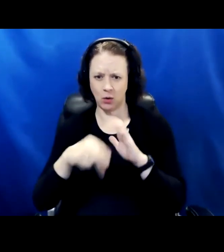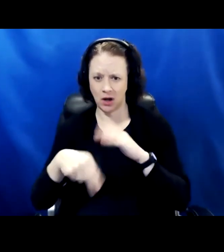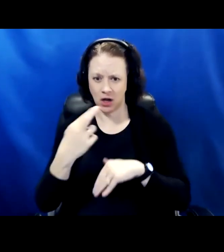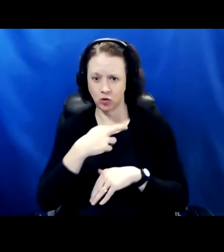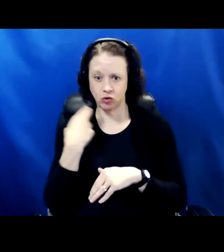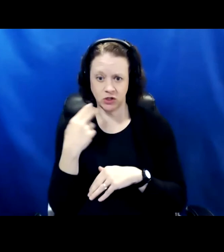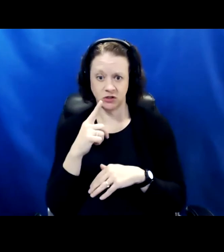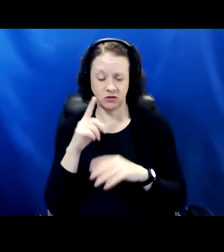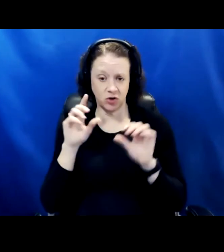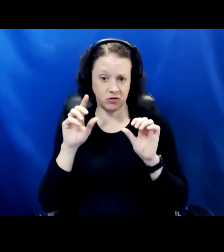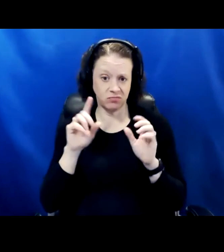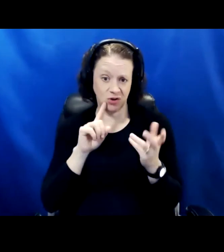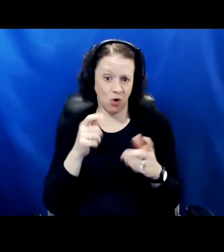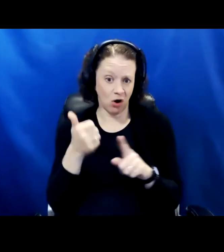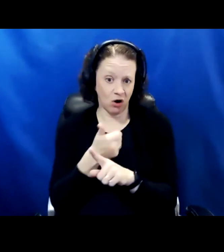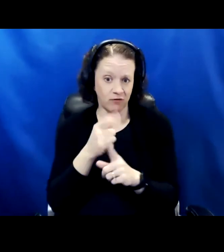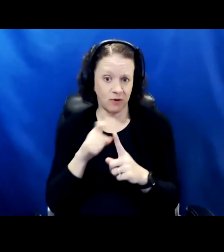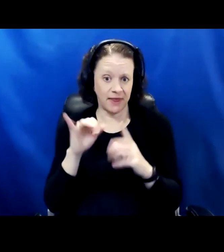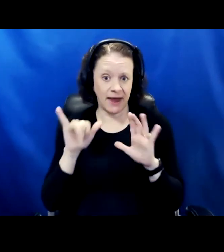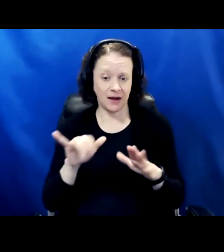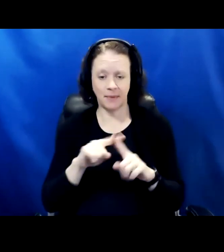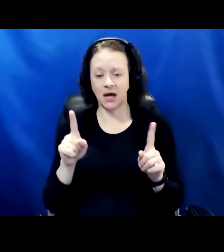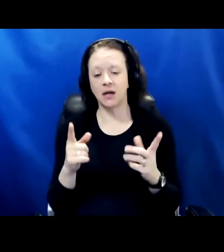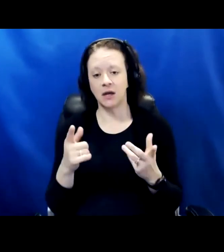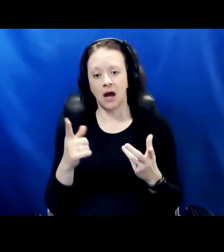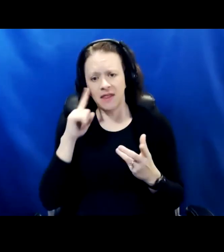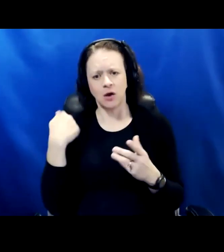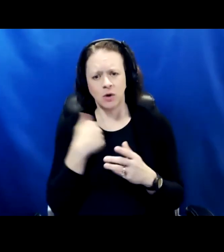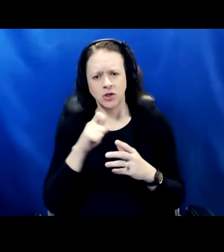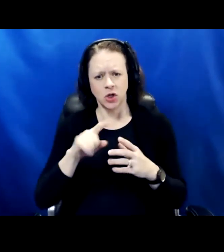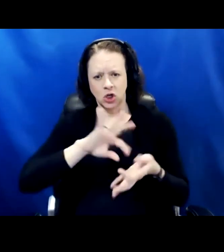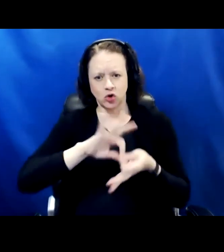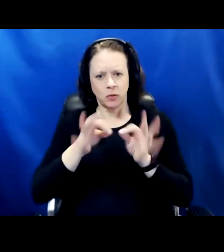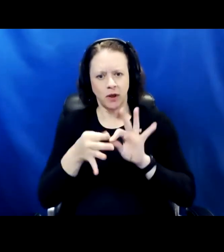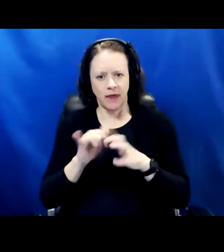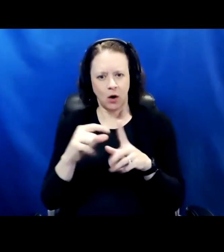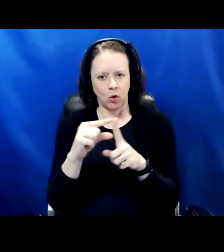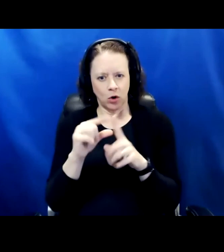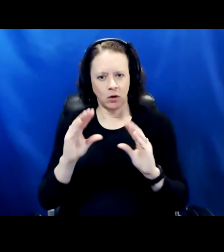but just, I think we should, you know, construe developmental disability very broadly.